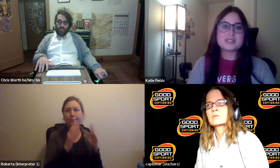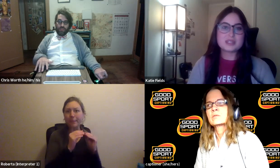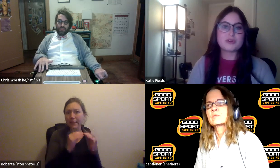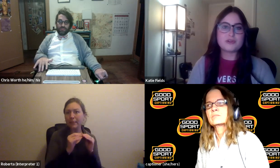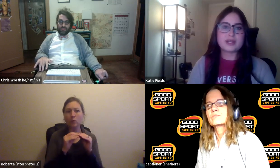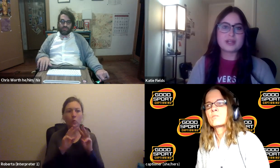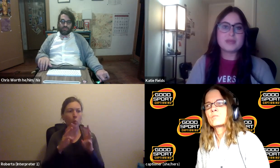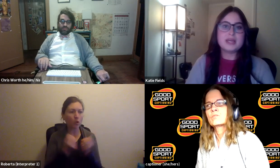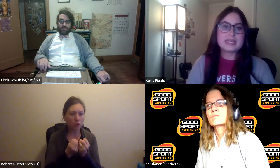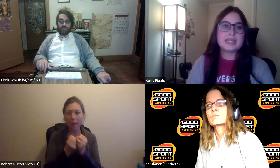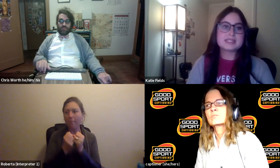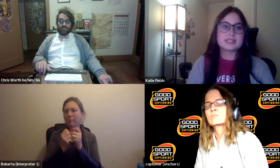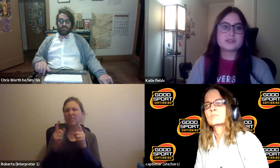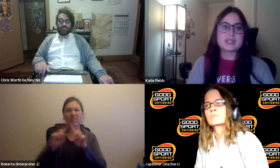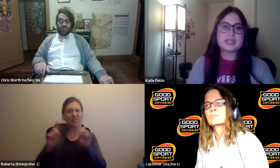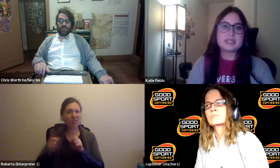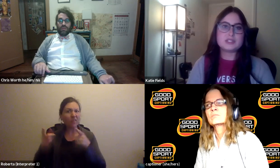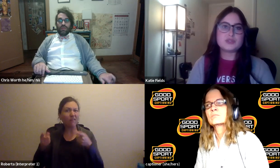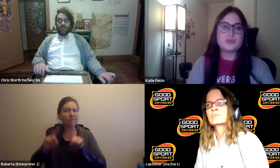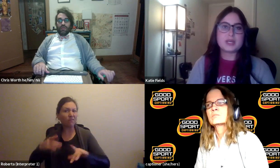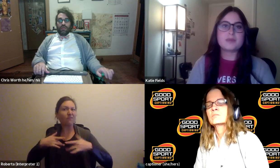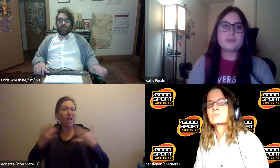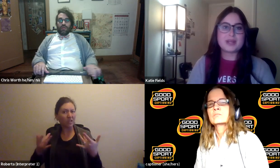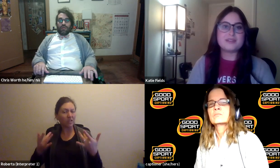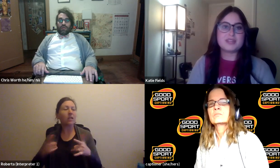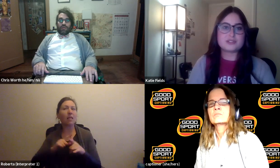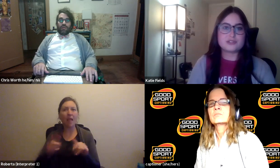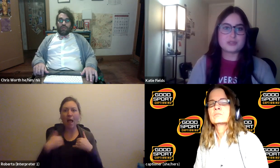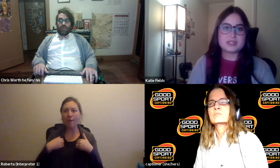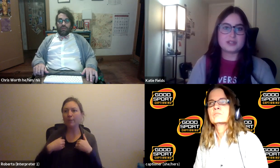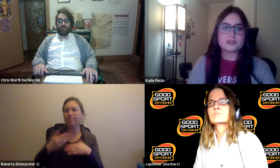in the program gain the skills they need to become competitive internship seekers.